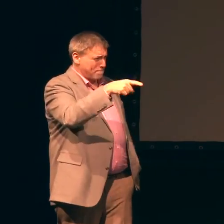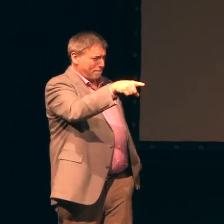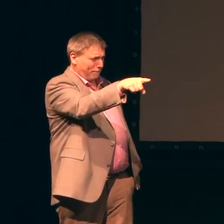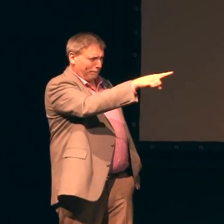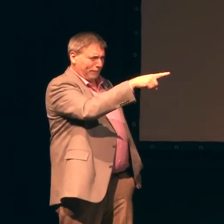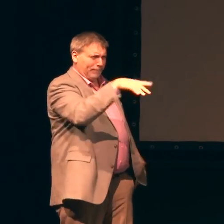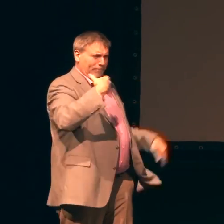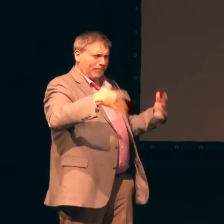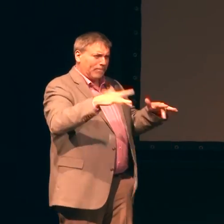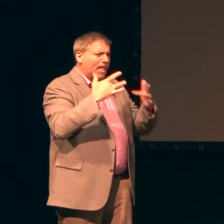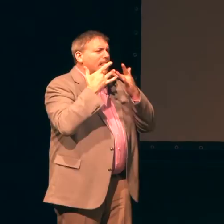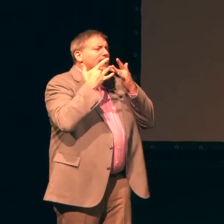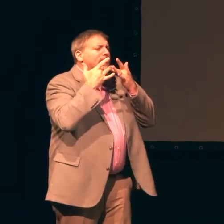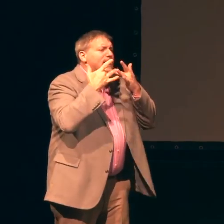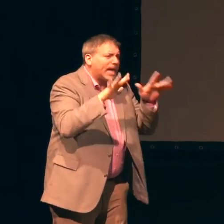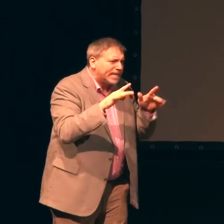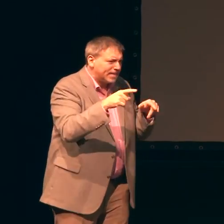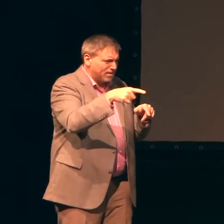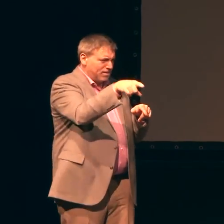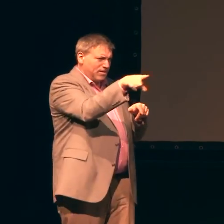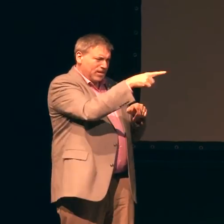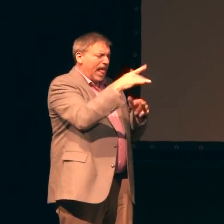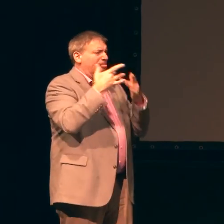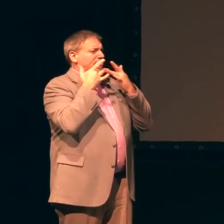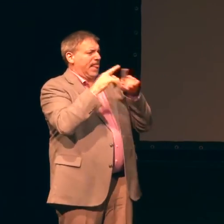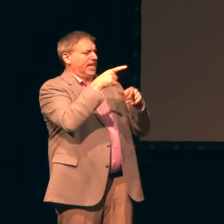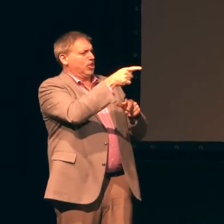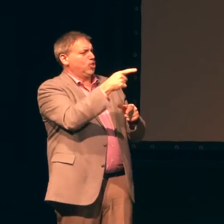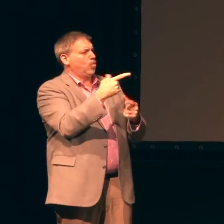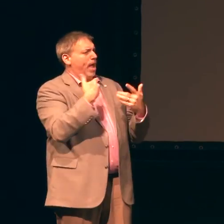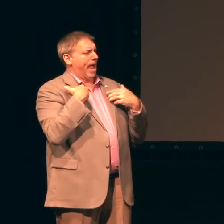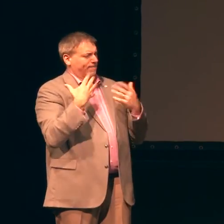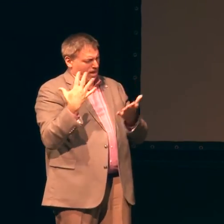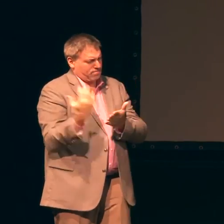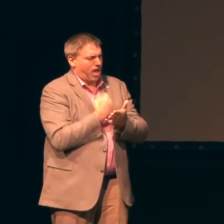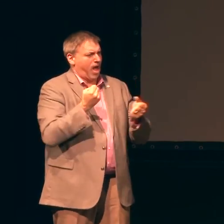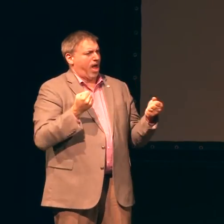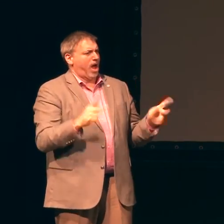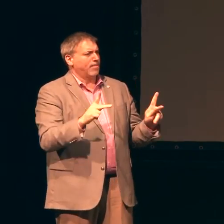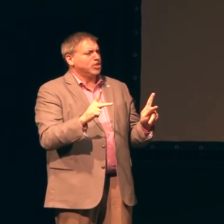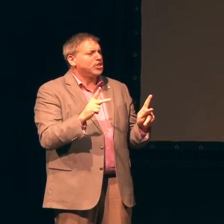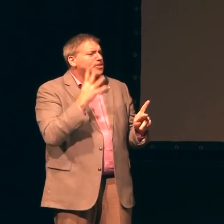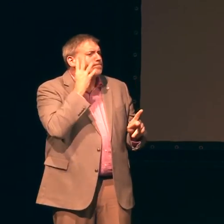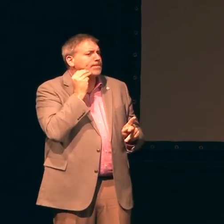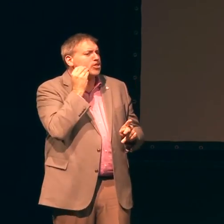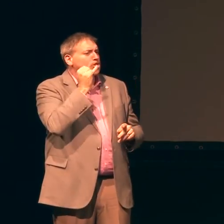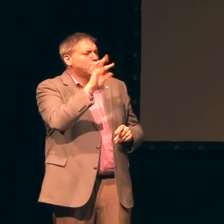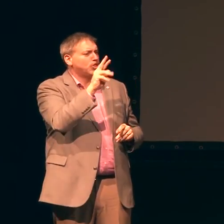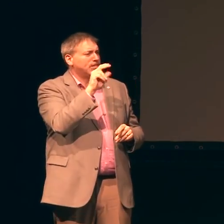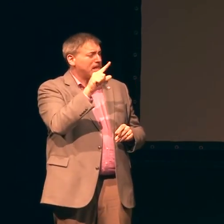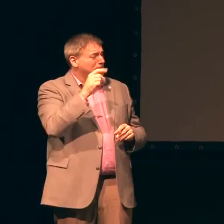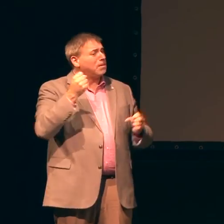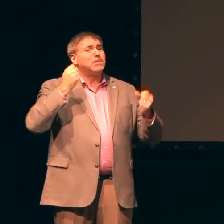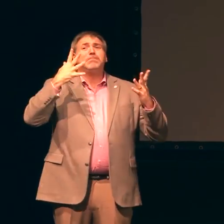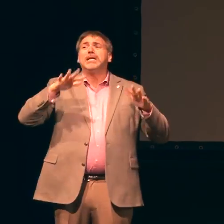And I understand that you're so fortunate that you have been able to have the opportunity to